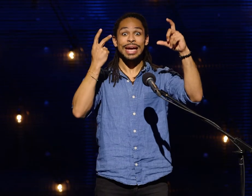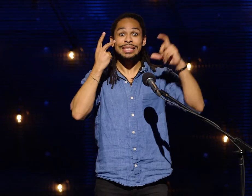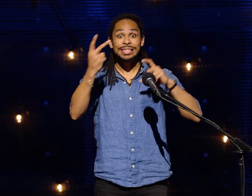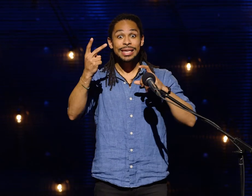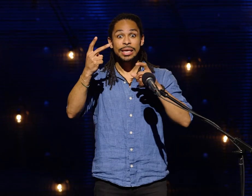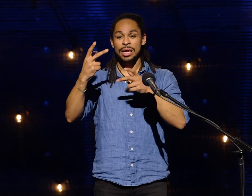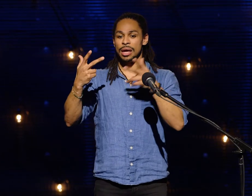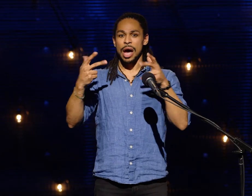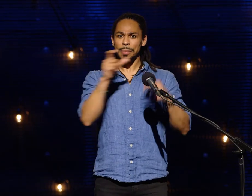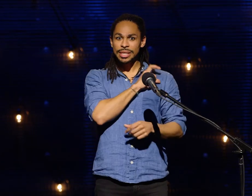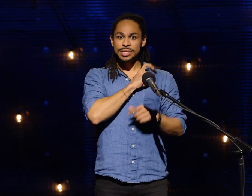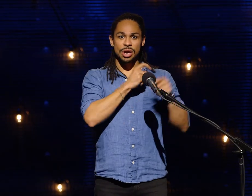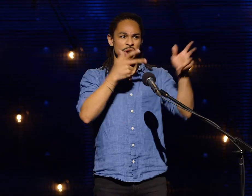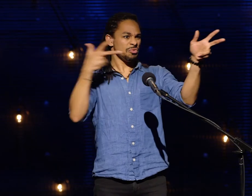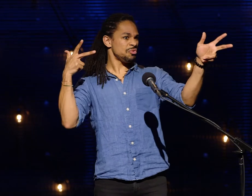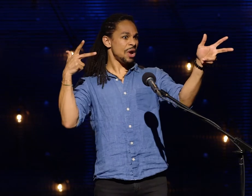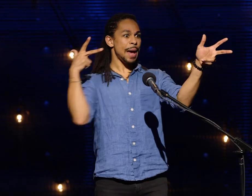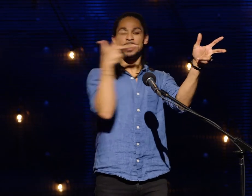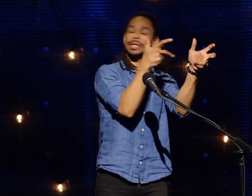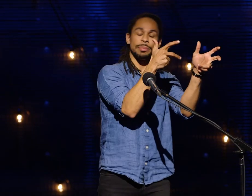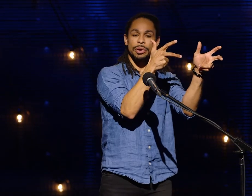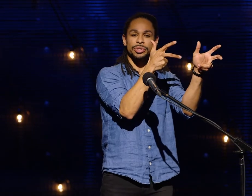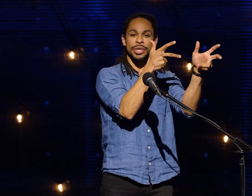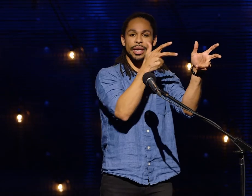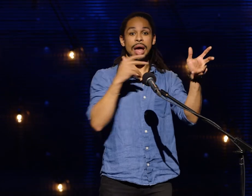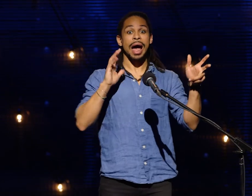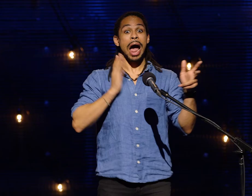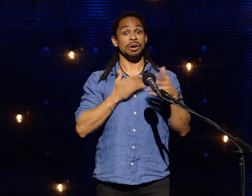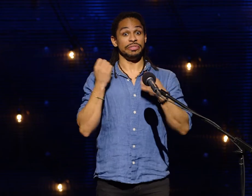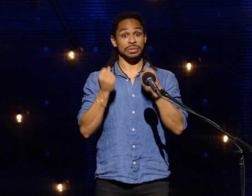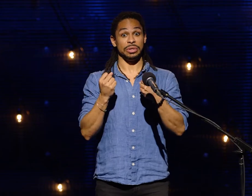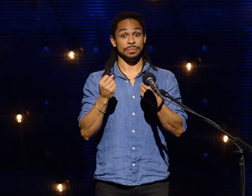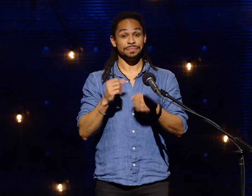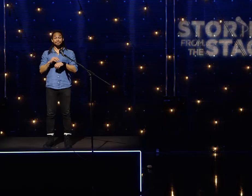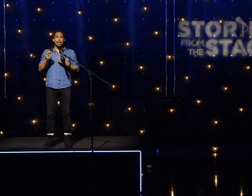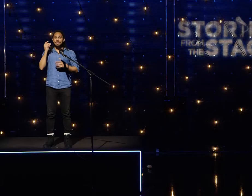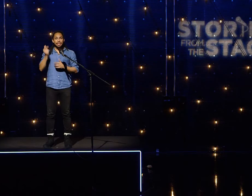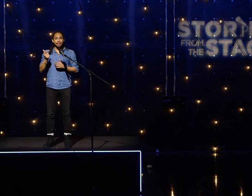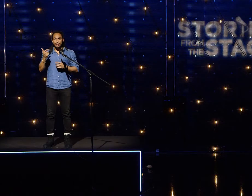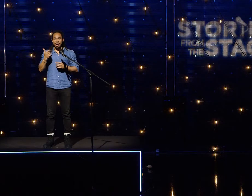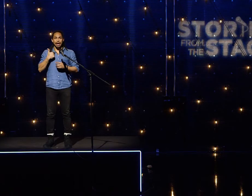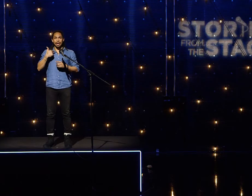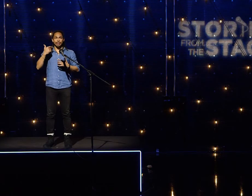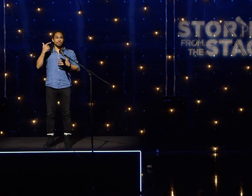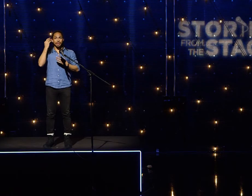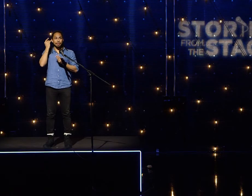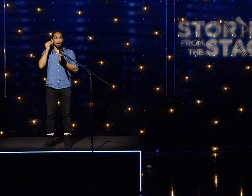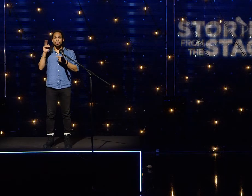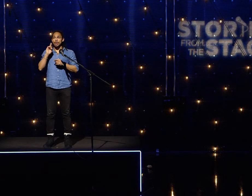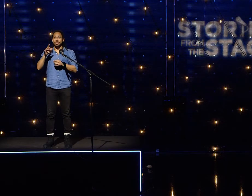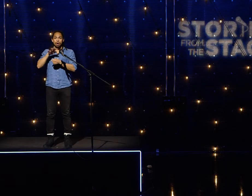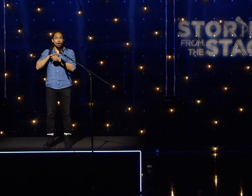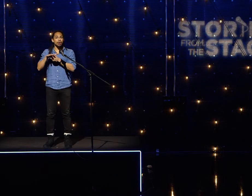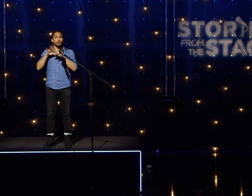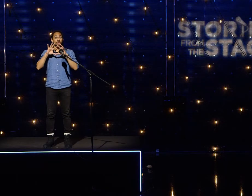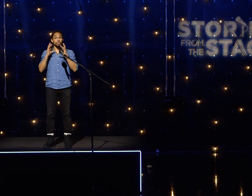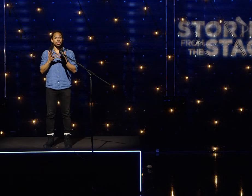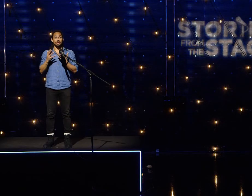and I see a police car rapidly approaching our vehicle. Immediately, I think about where we are in the world,